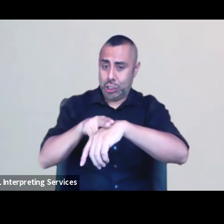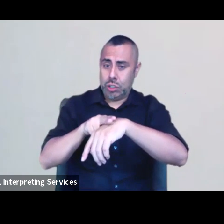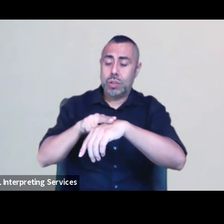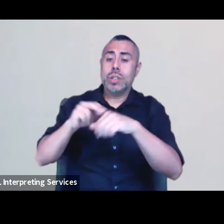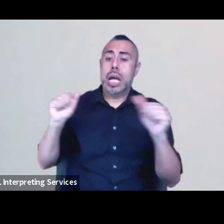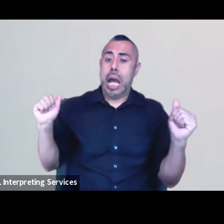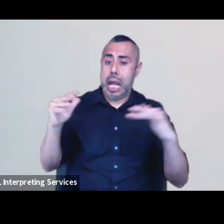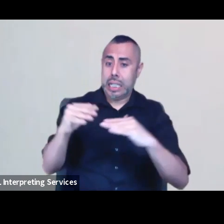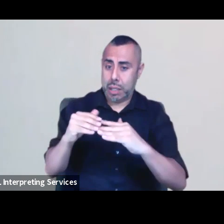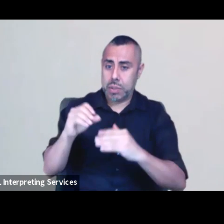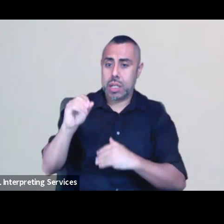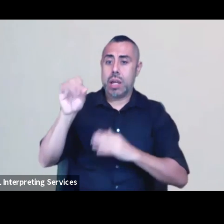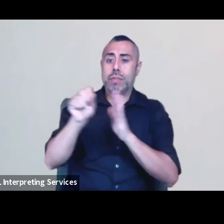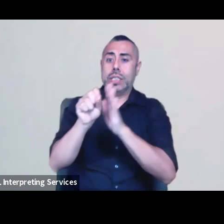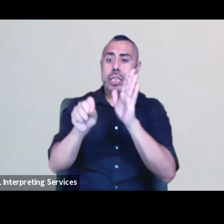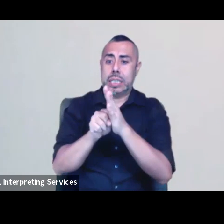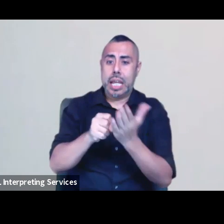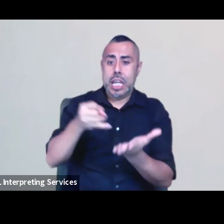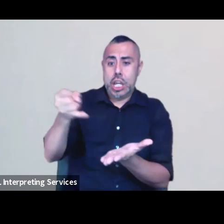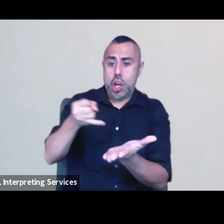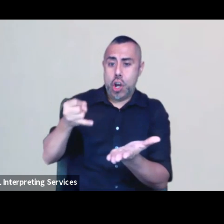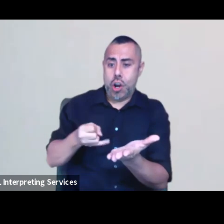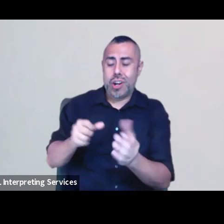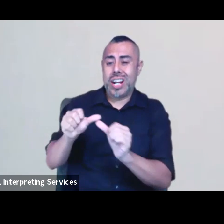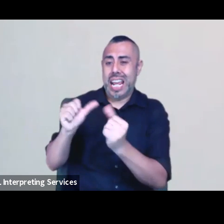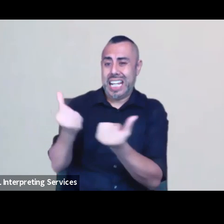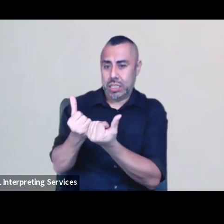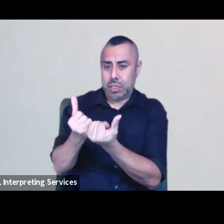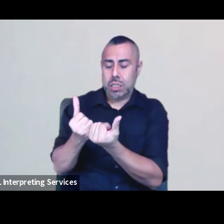to find their state and regional arts agency's directory.